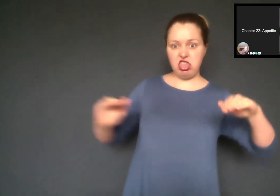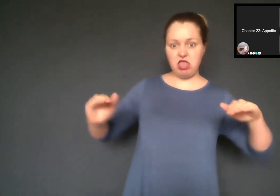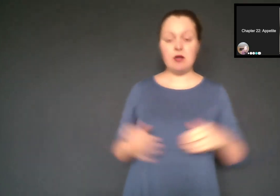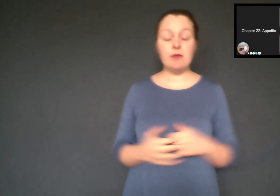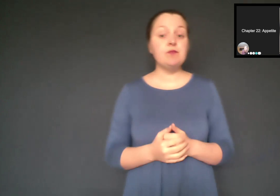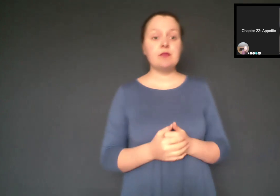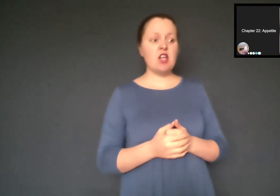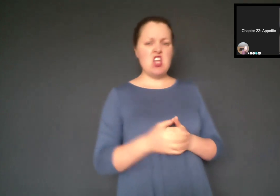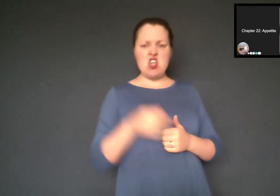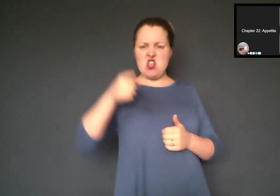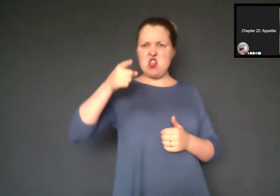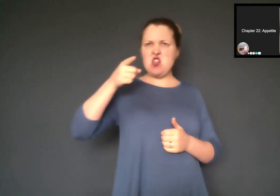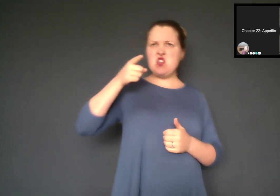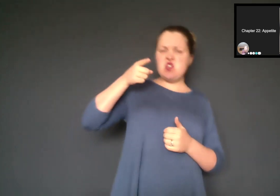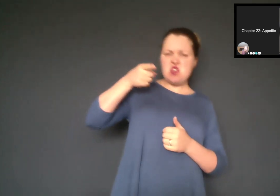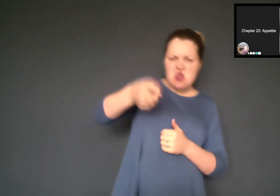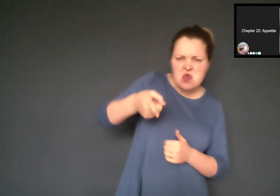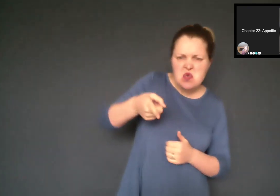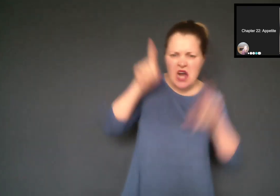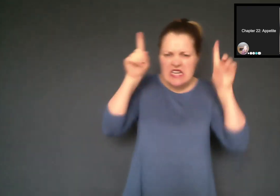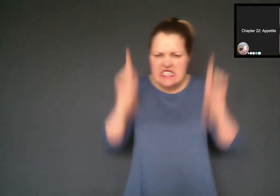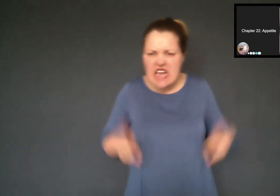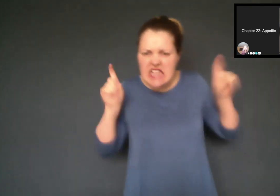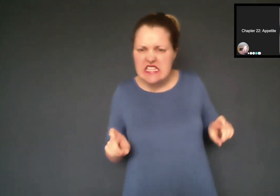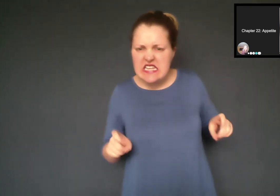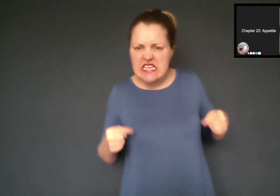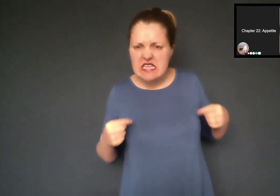you're testing me aren't you said hood his voice had never been